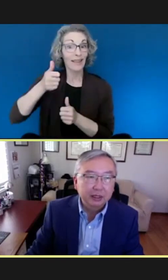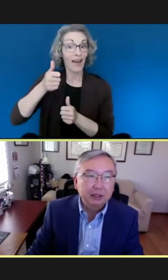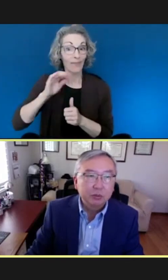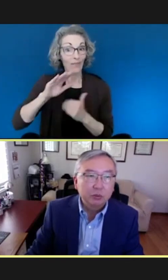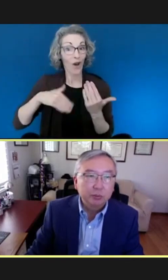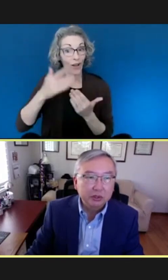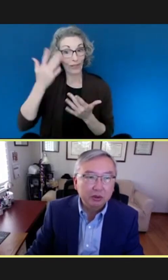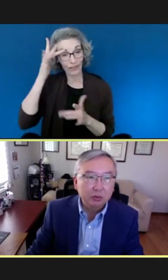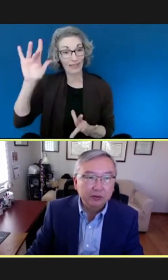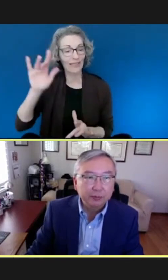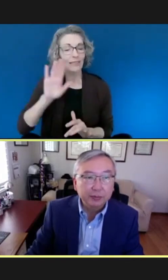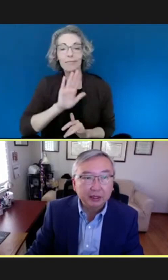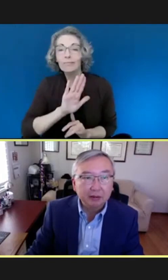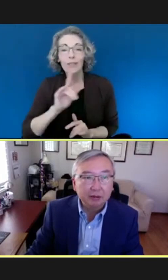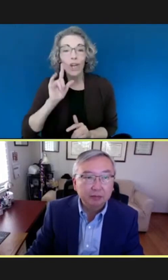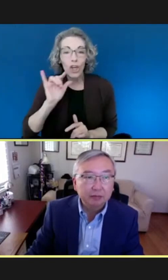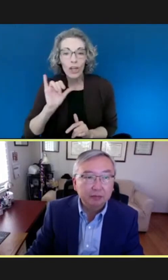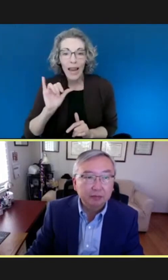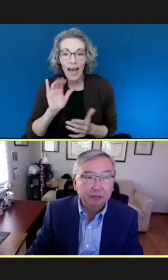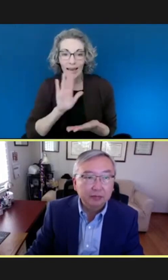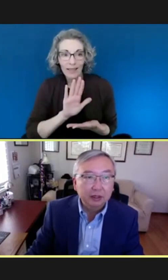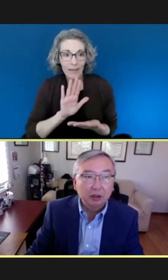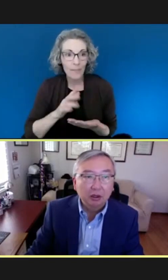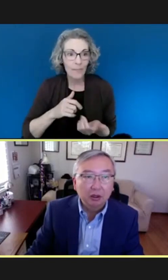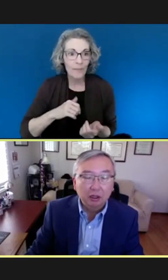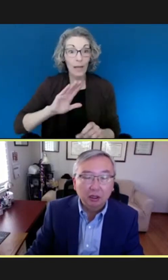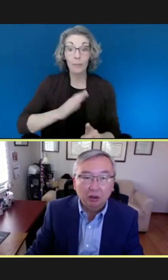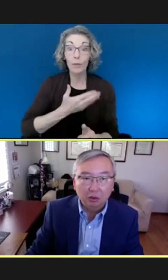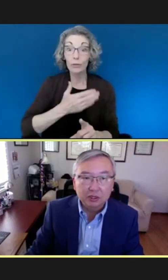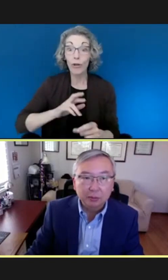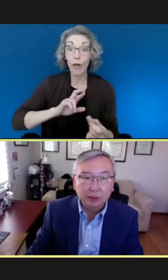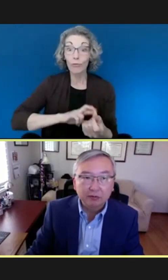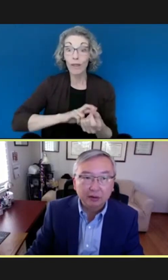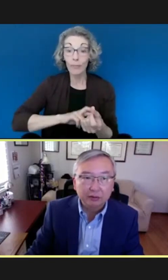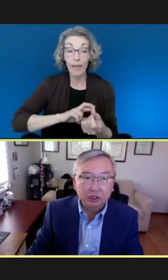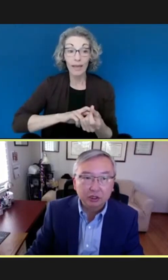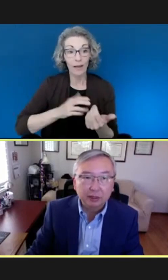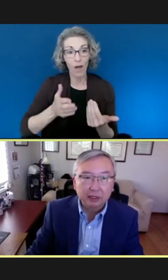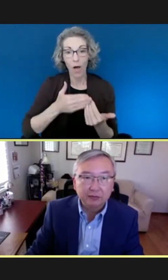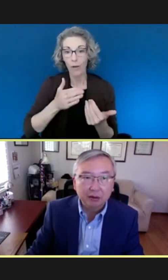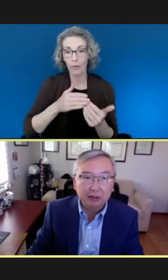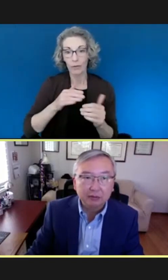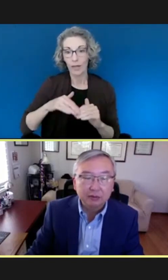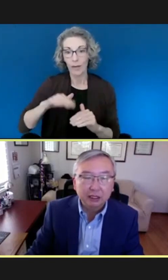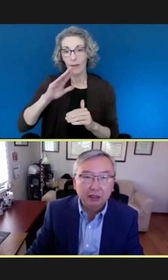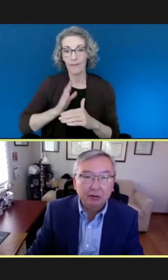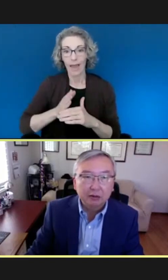Musical-rhythmic, almost above average he played the violin.